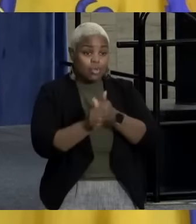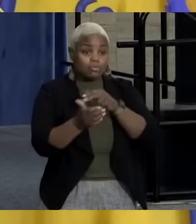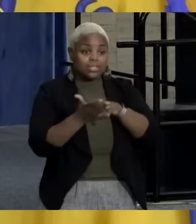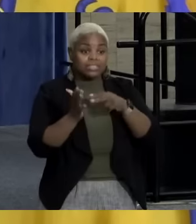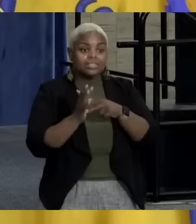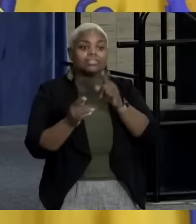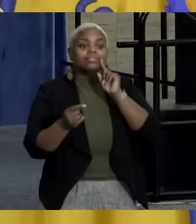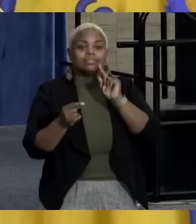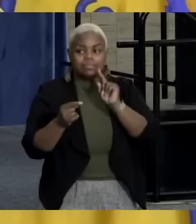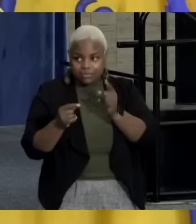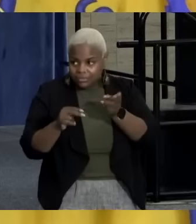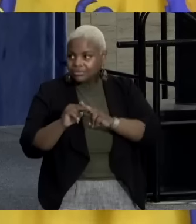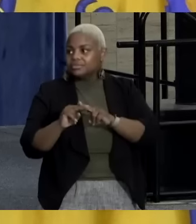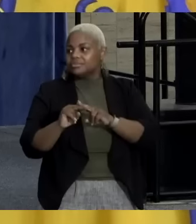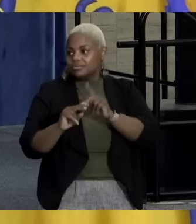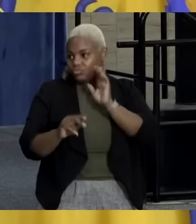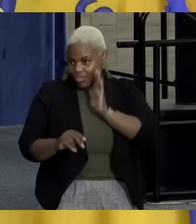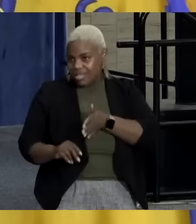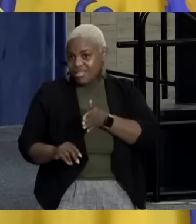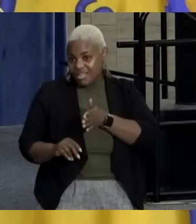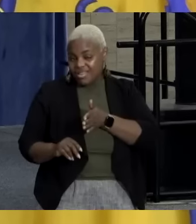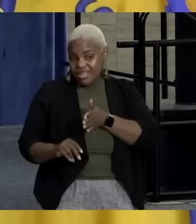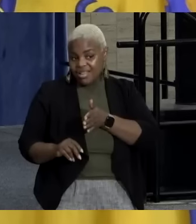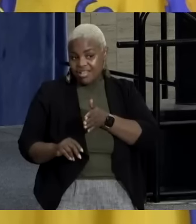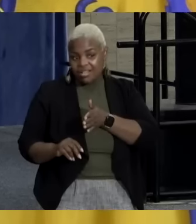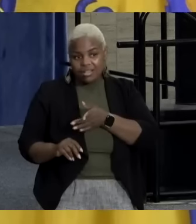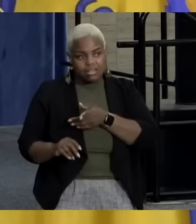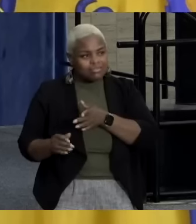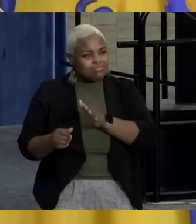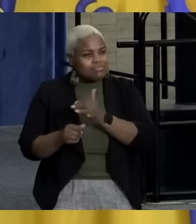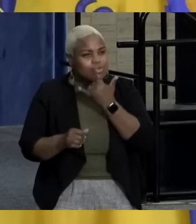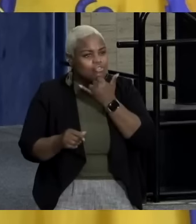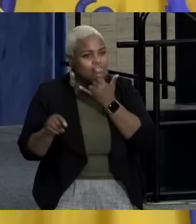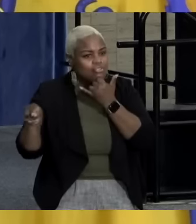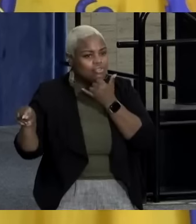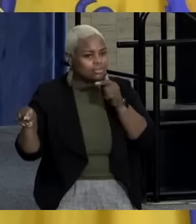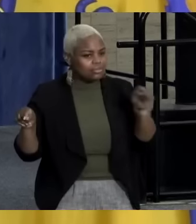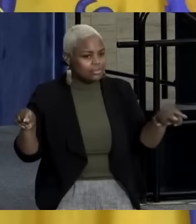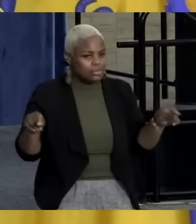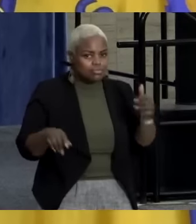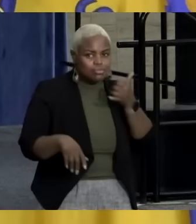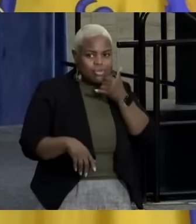three years. They got it perfectly backwards. Like the group think that saturated fat causes